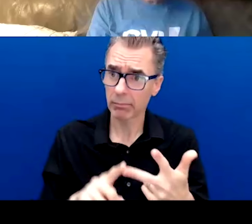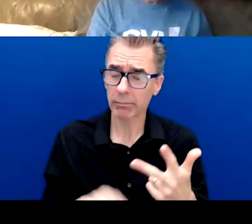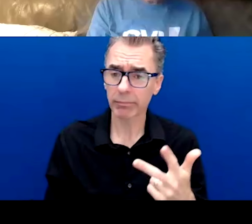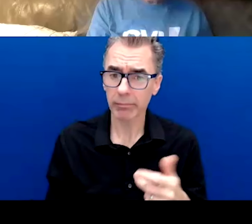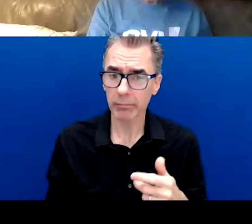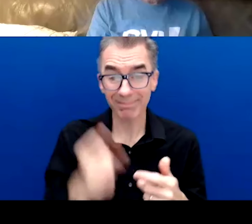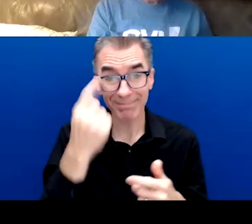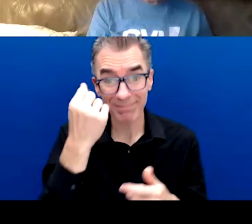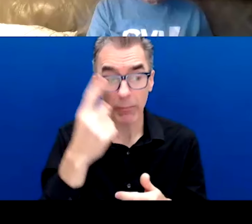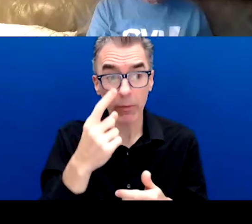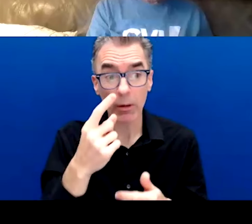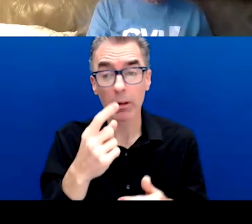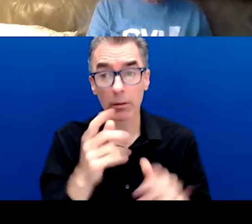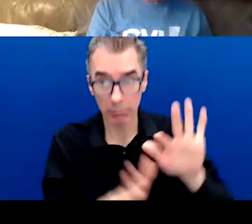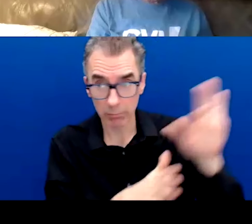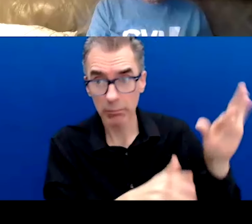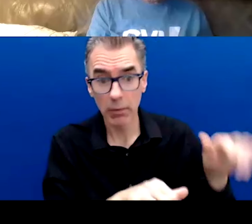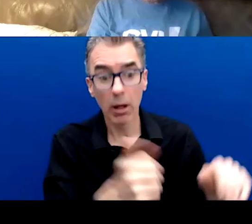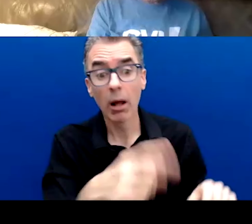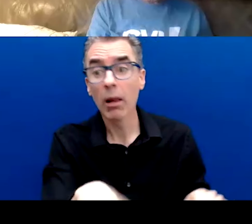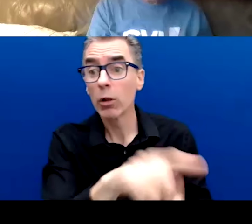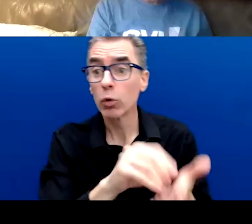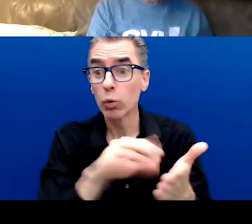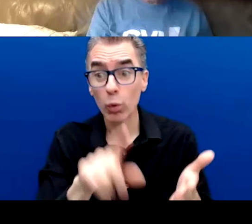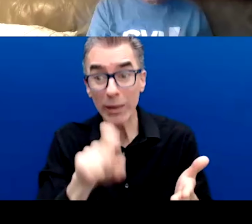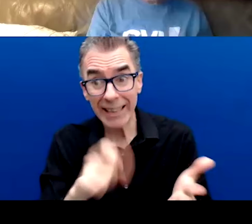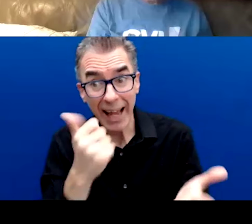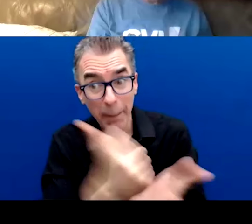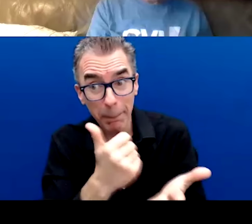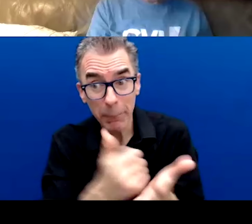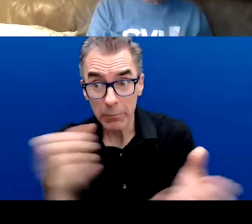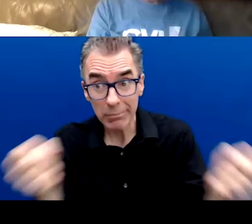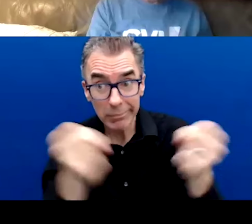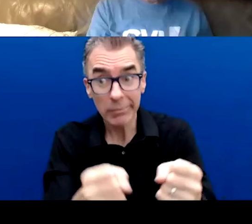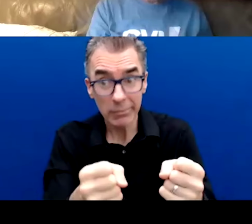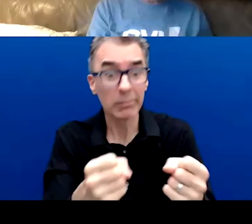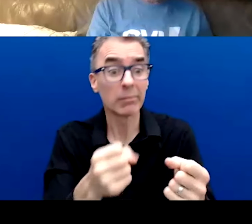But the students that need intervention and need, you know counselor follow up